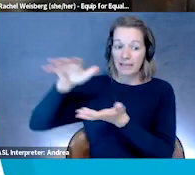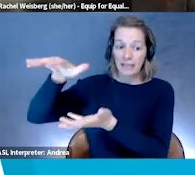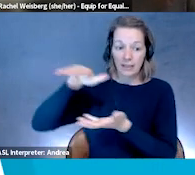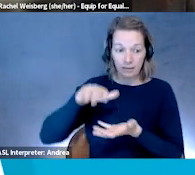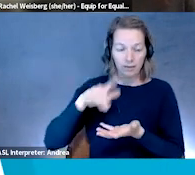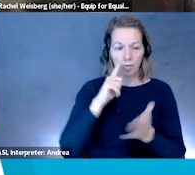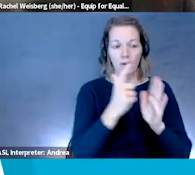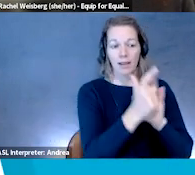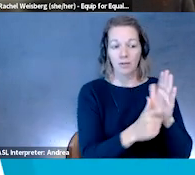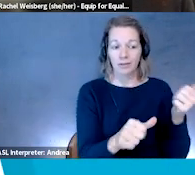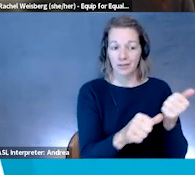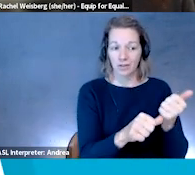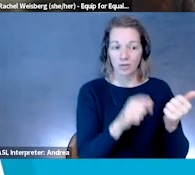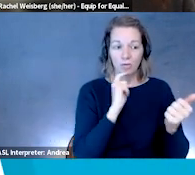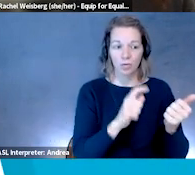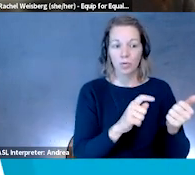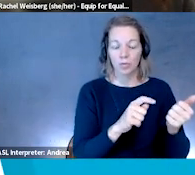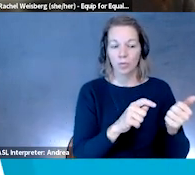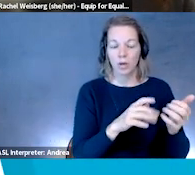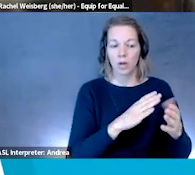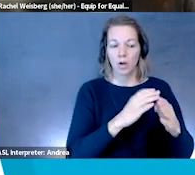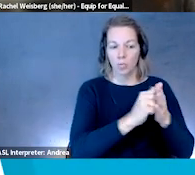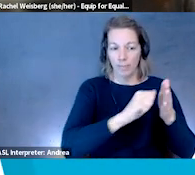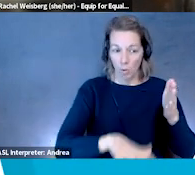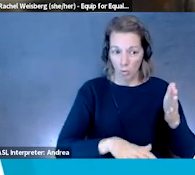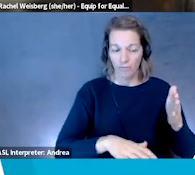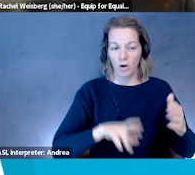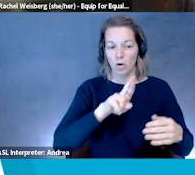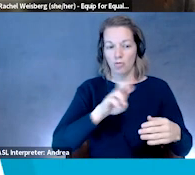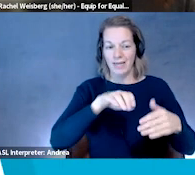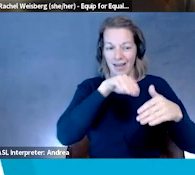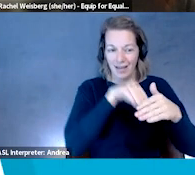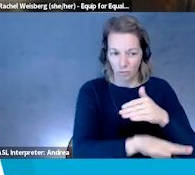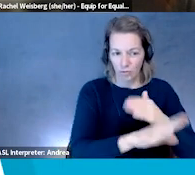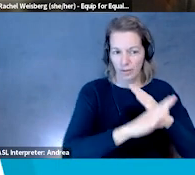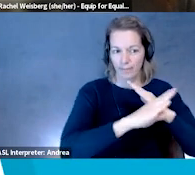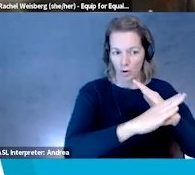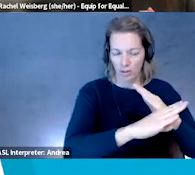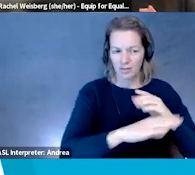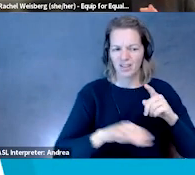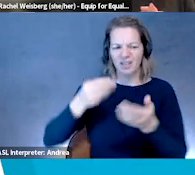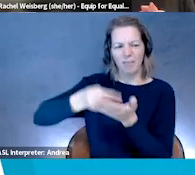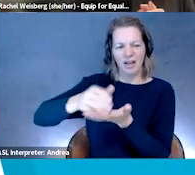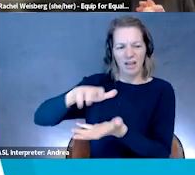HIGHLIGHT TWO OTHER NEW-ISH PROGRAMS. THE FIRST IS WE HAVE FUNDING TO PROVIDE